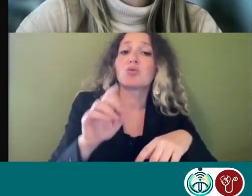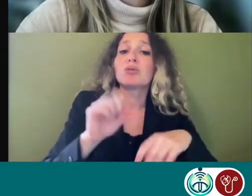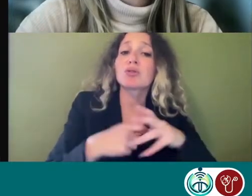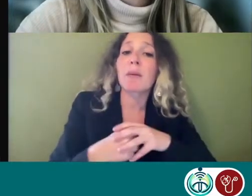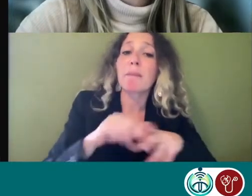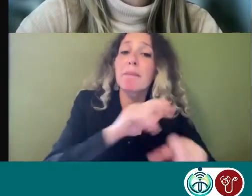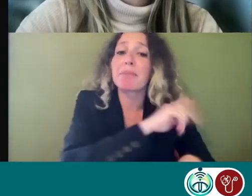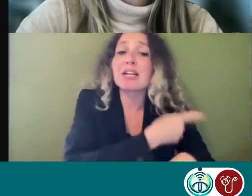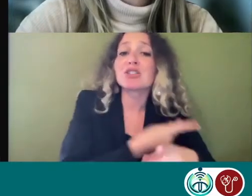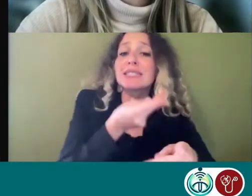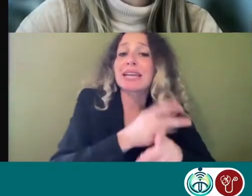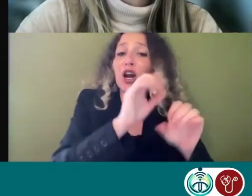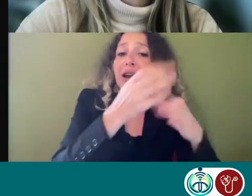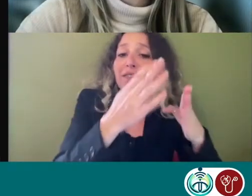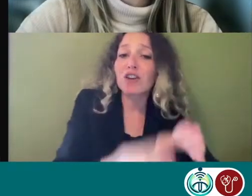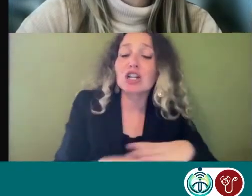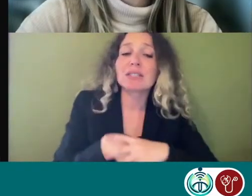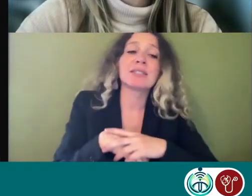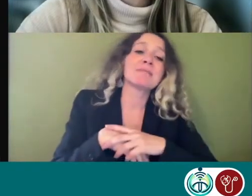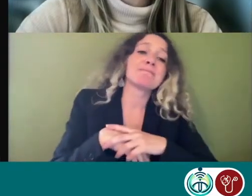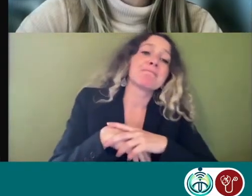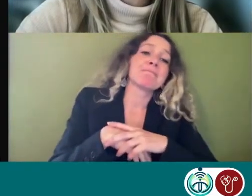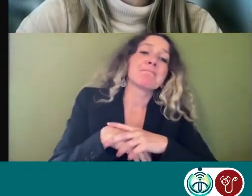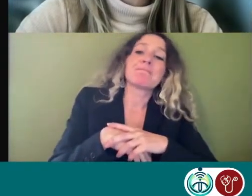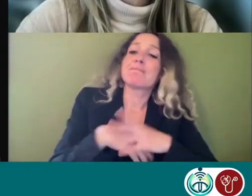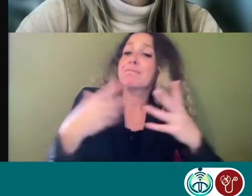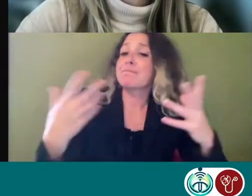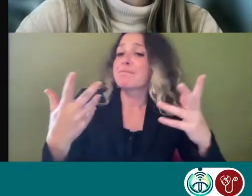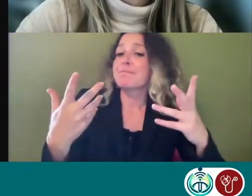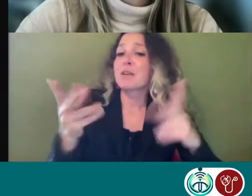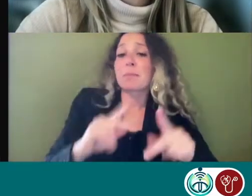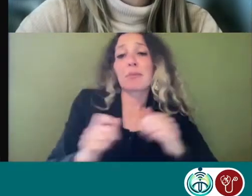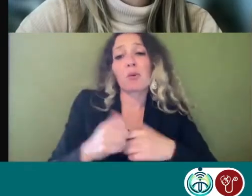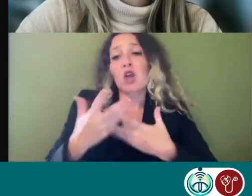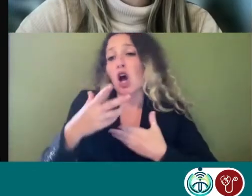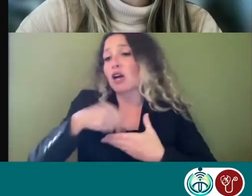for universal design. People with autism and IDD really need this and arguably have a right under